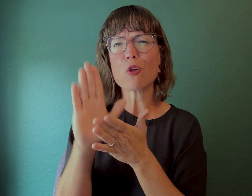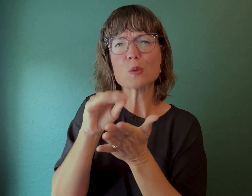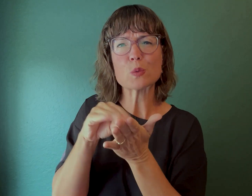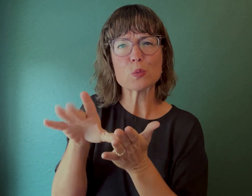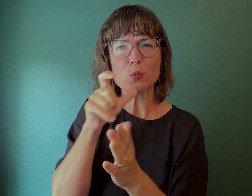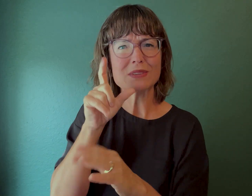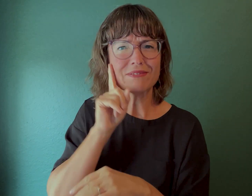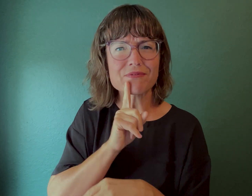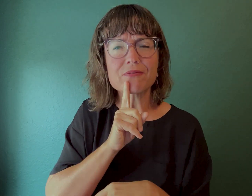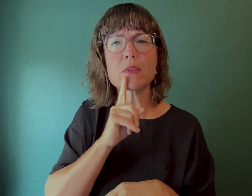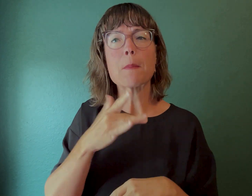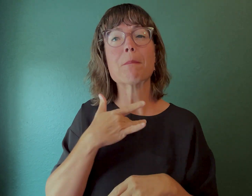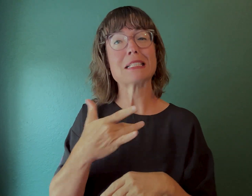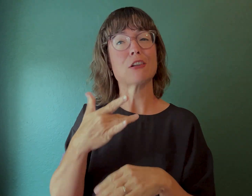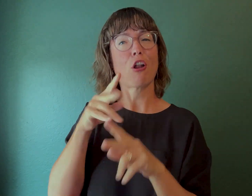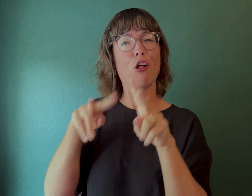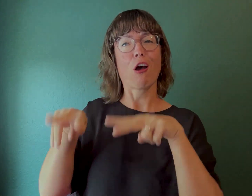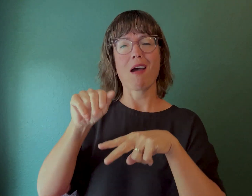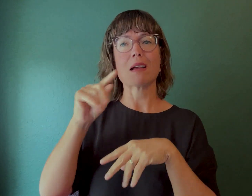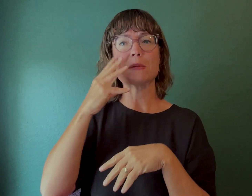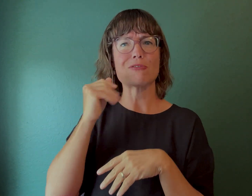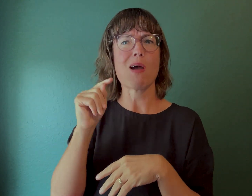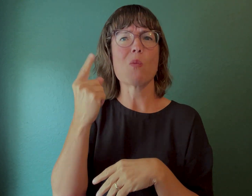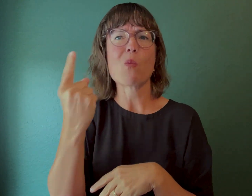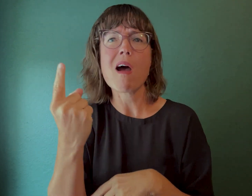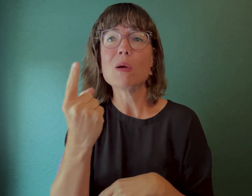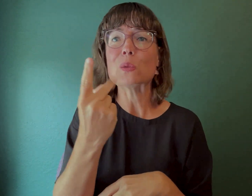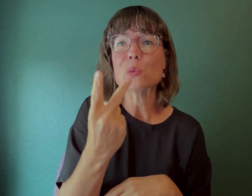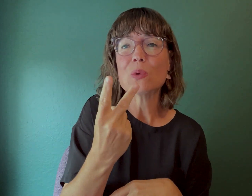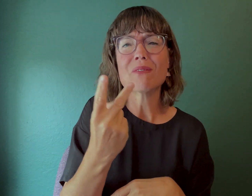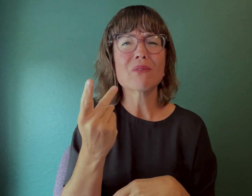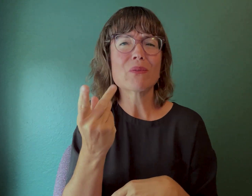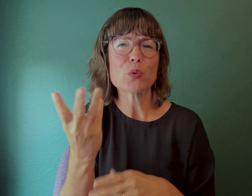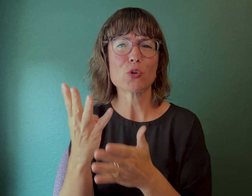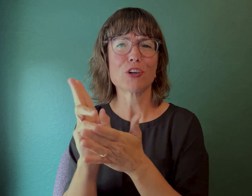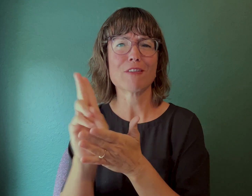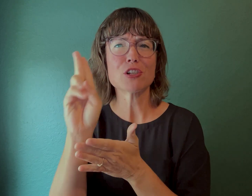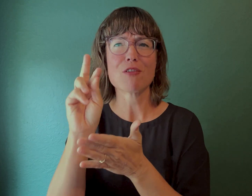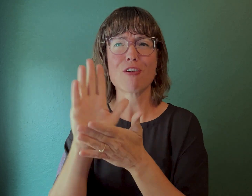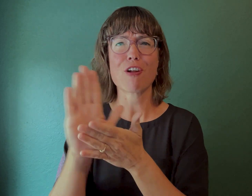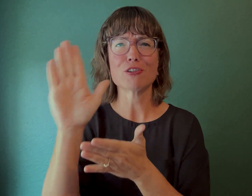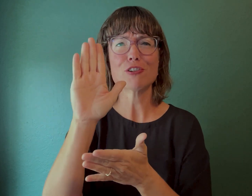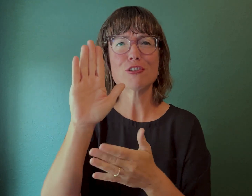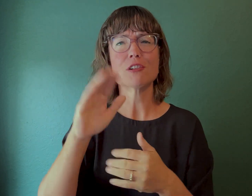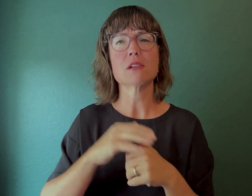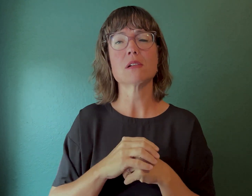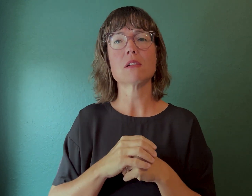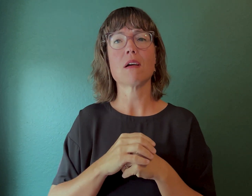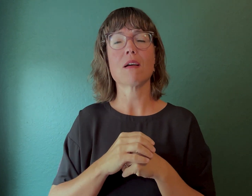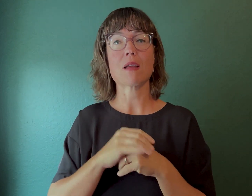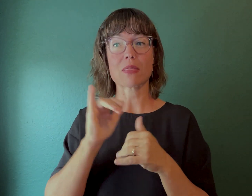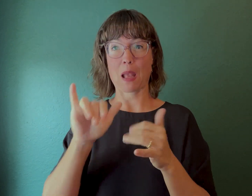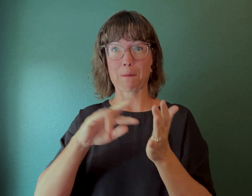on a small number of deaf students and are limited to the few experiences of only a handful of institutions.